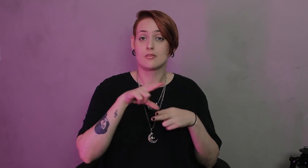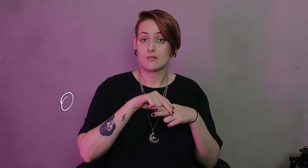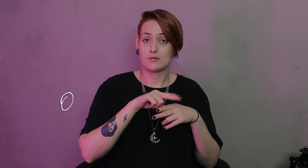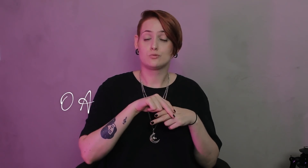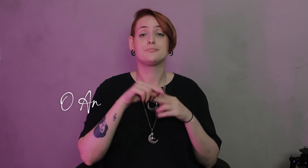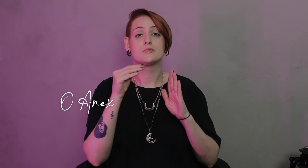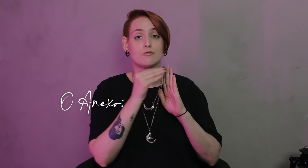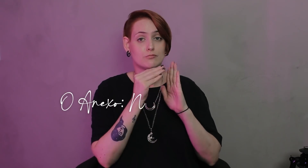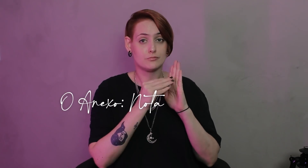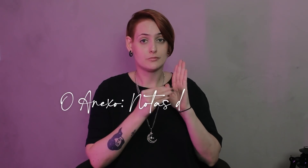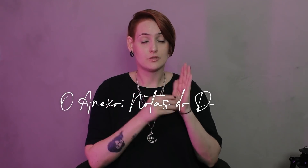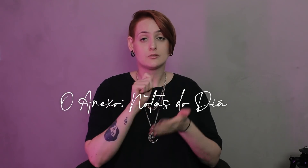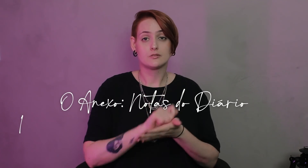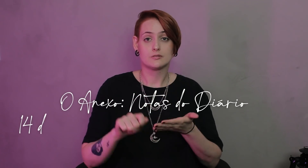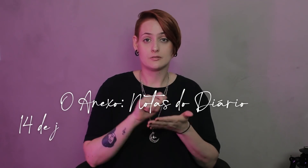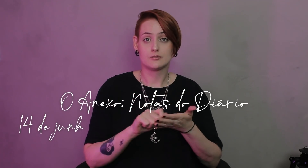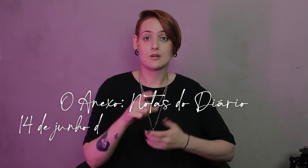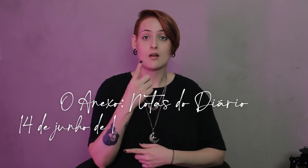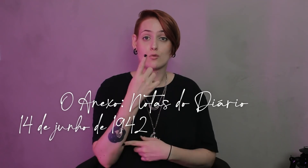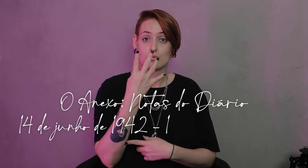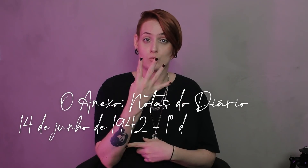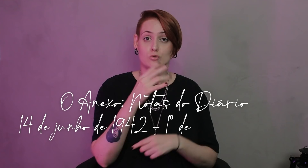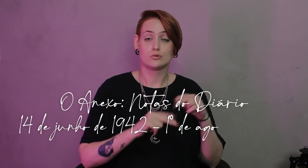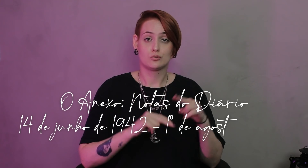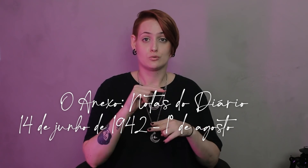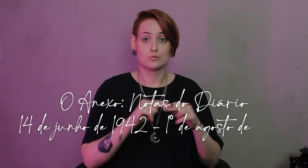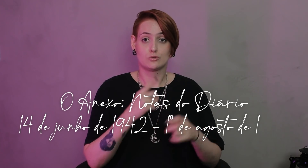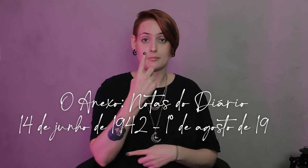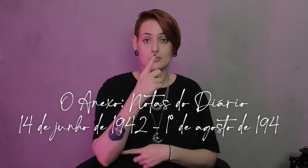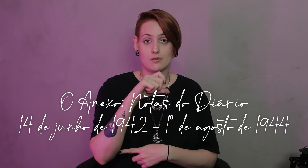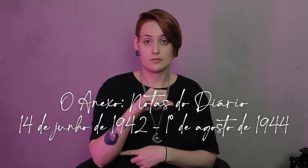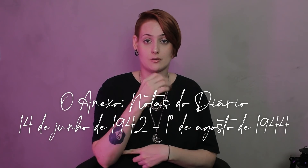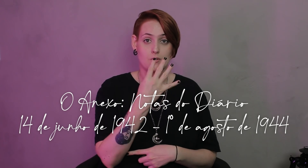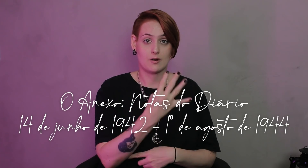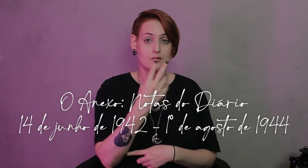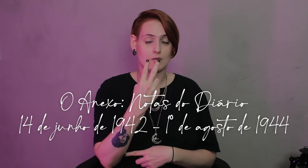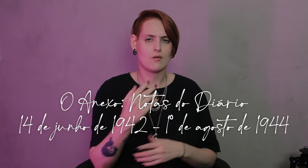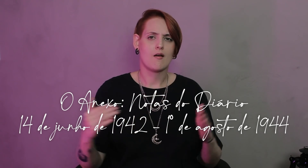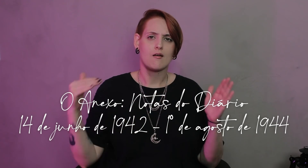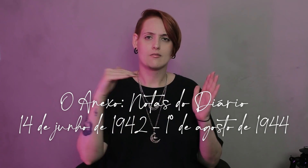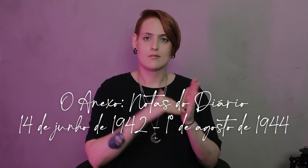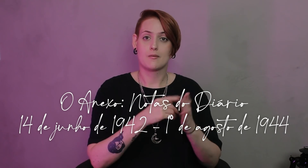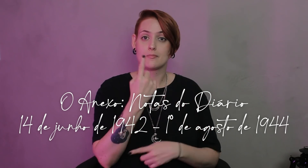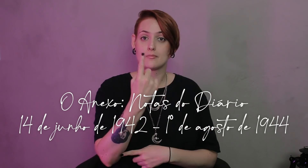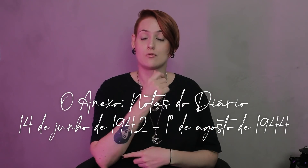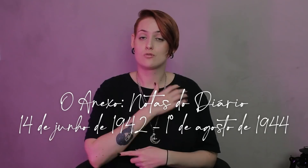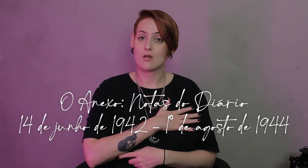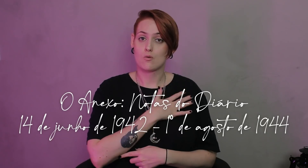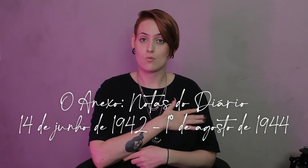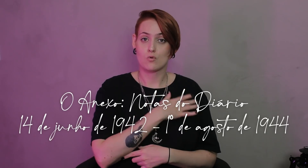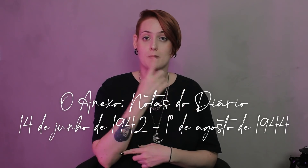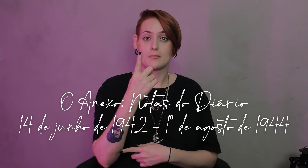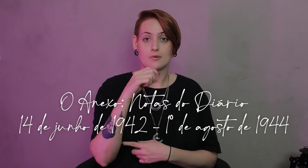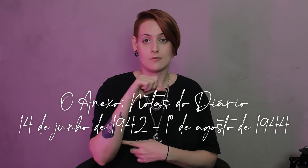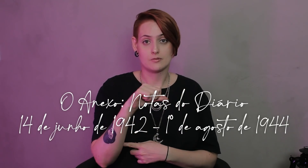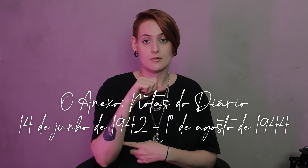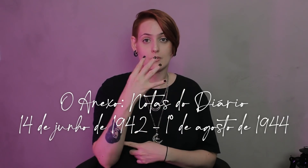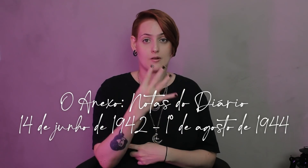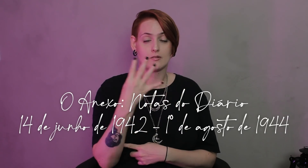“The Annex: Diary Notes June 14, 1942 - August 1, 1944”,